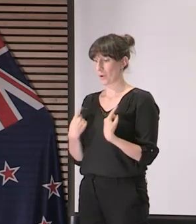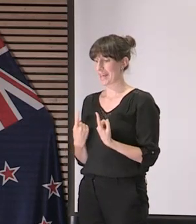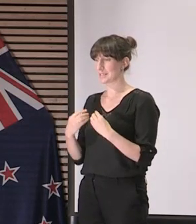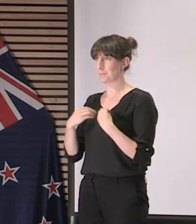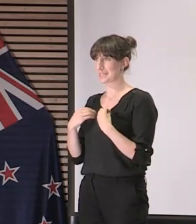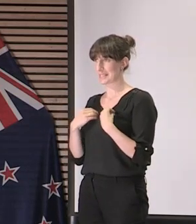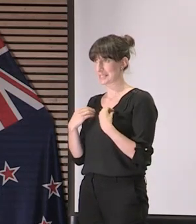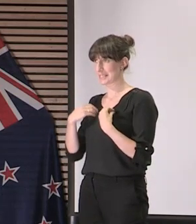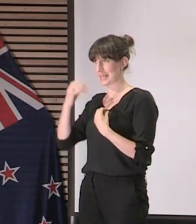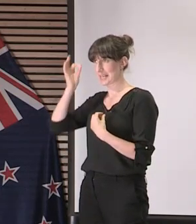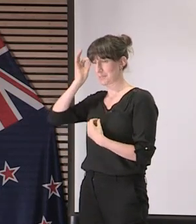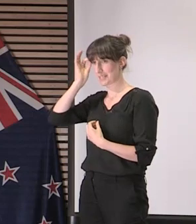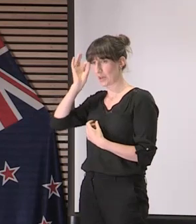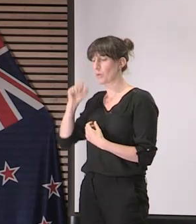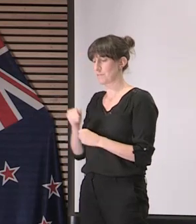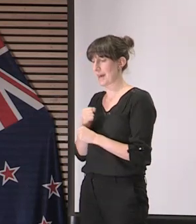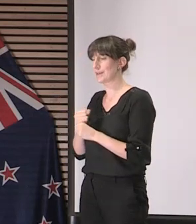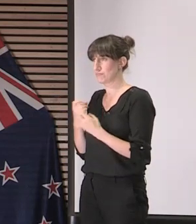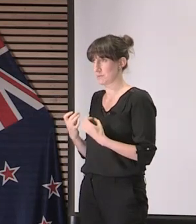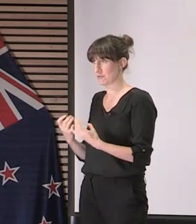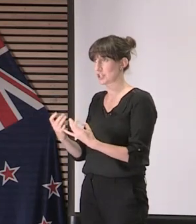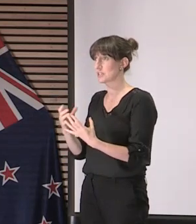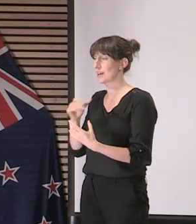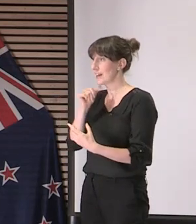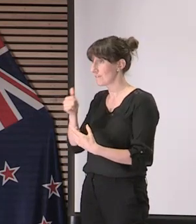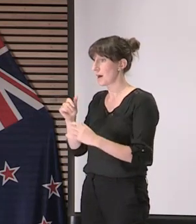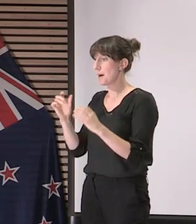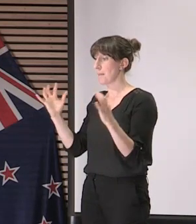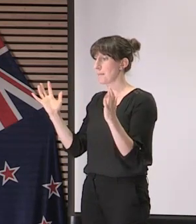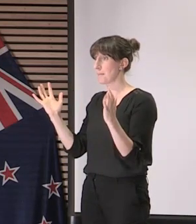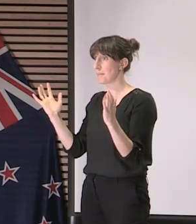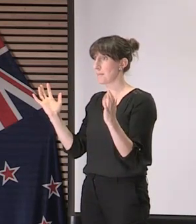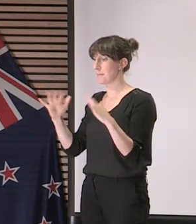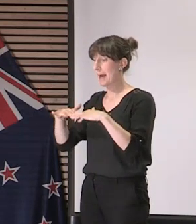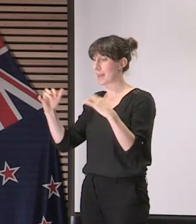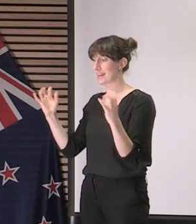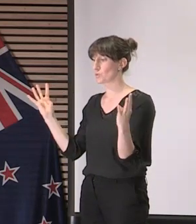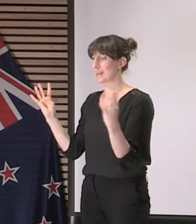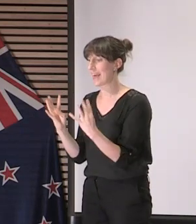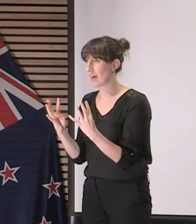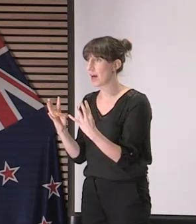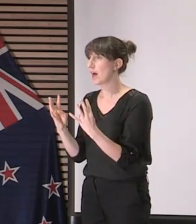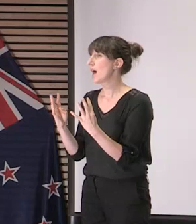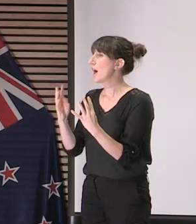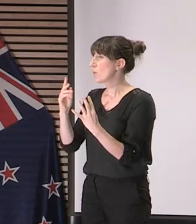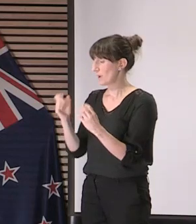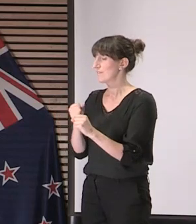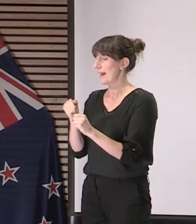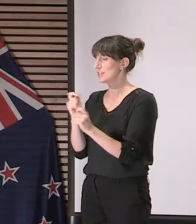on the alert level at any given time. We did as the